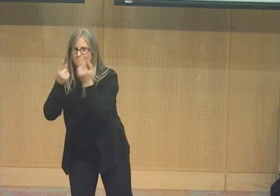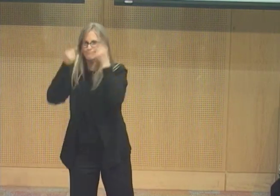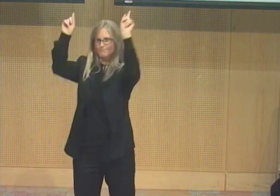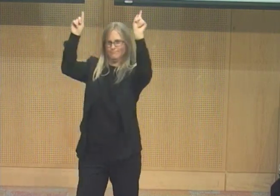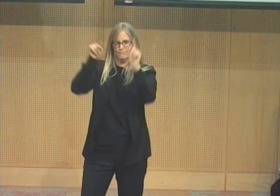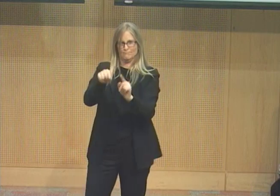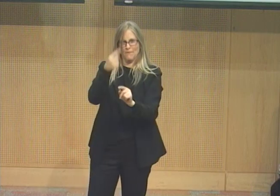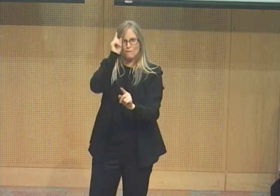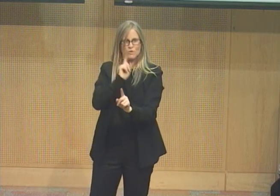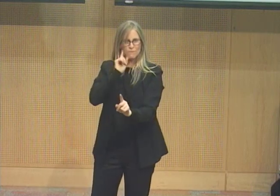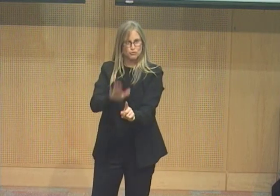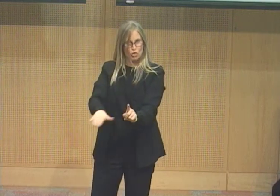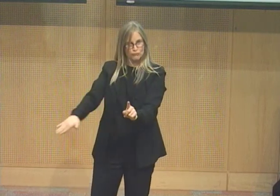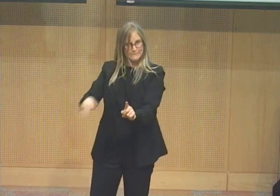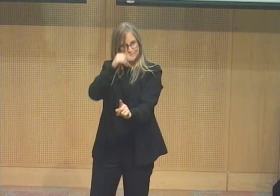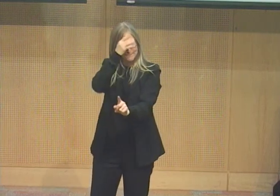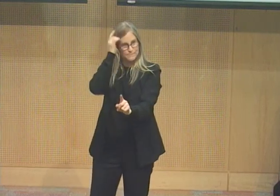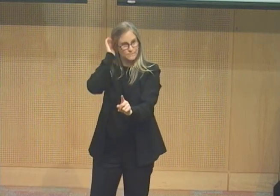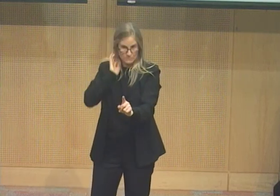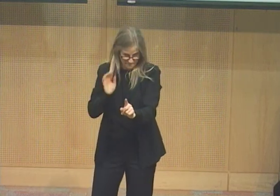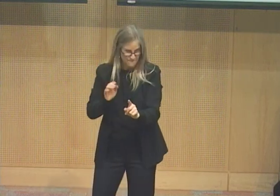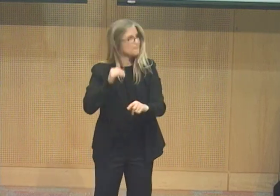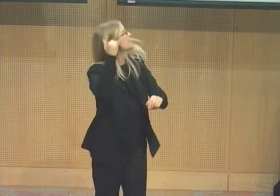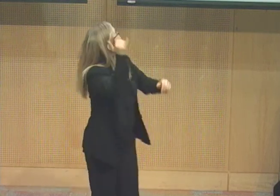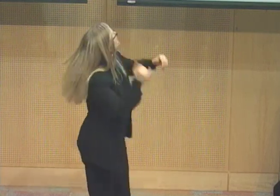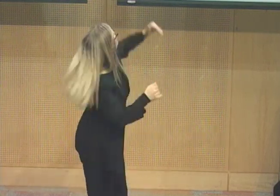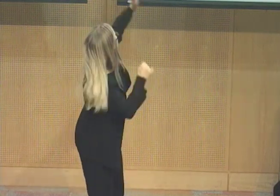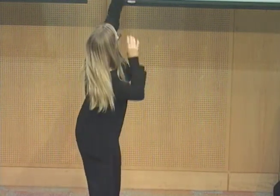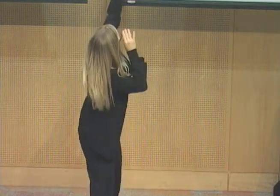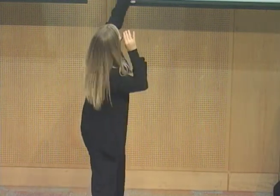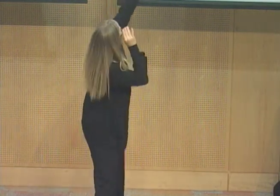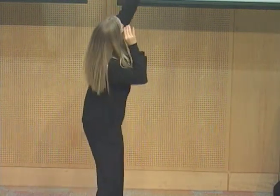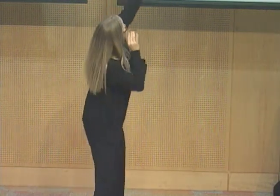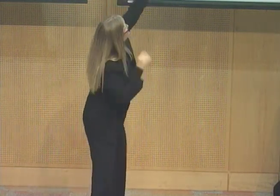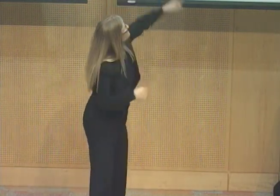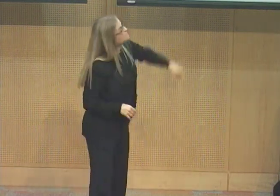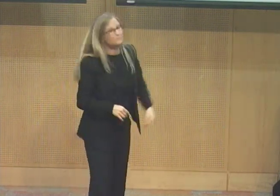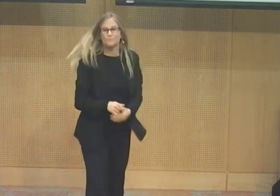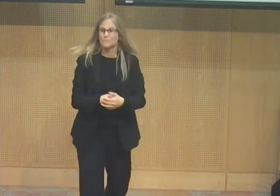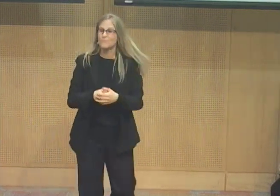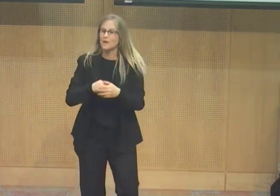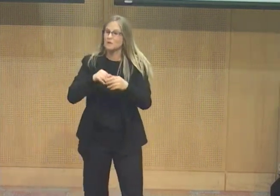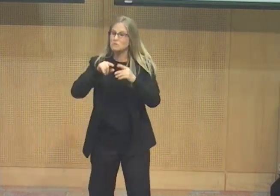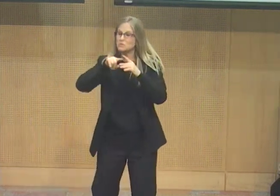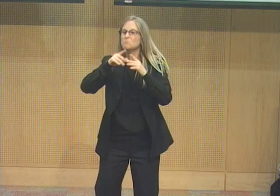through talking about a success using technology with Deaf children.